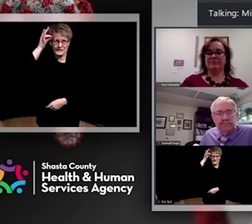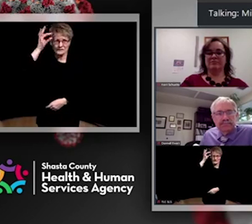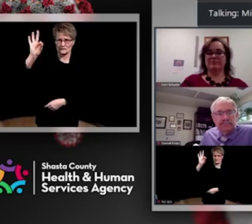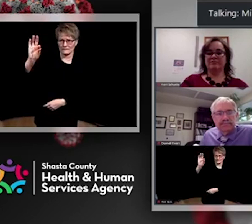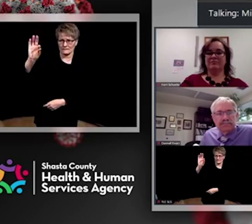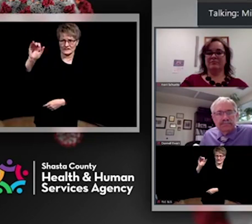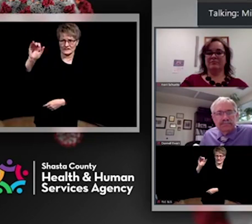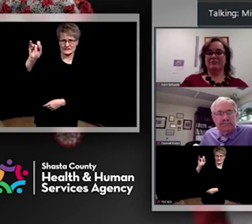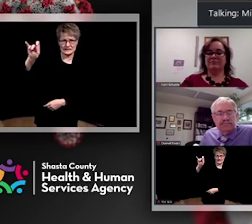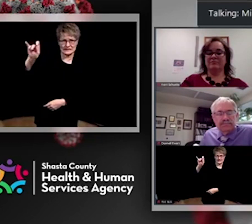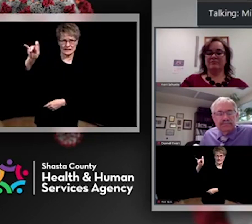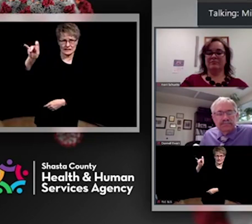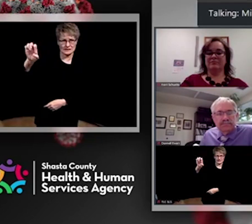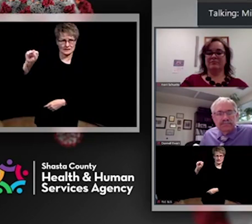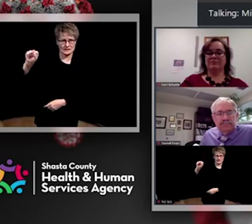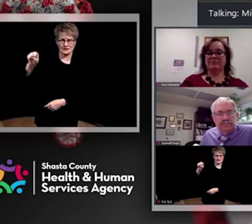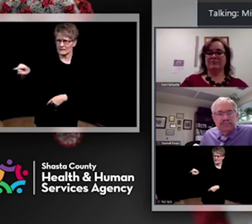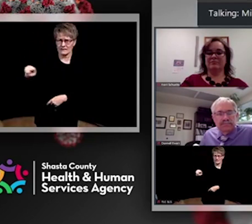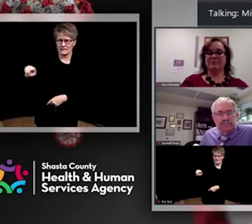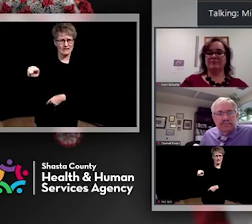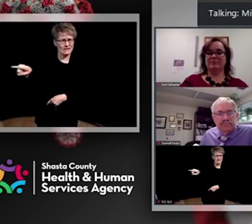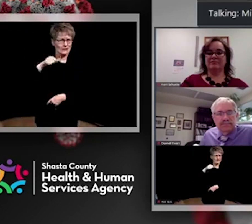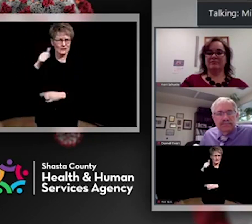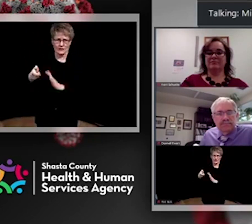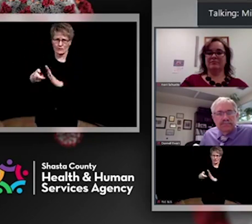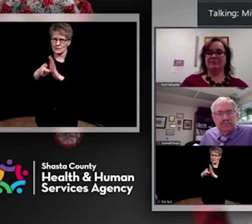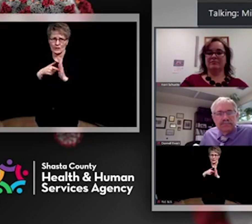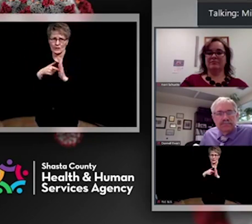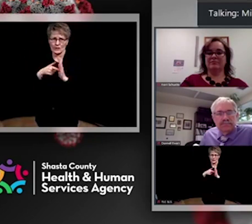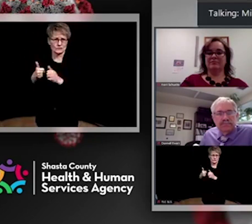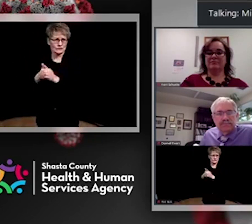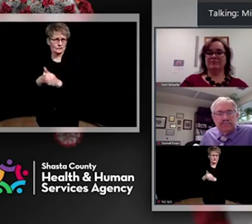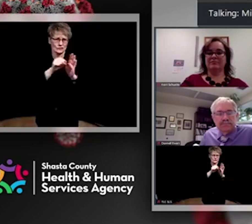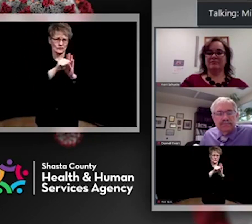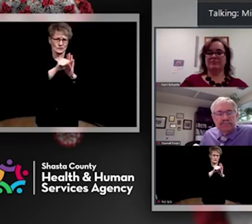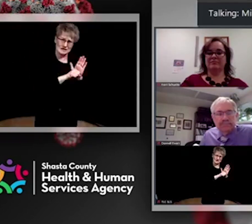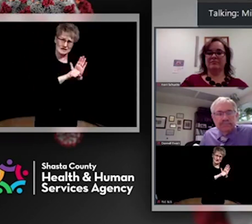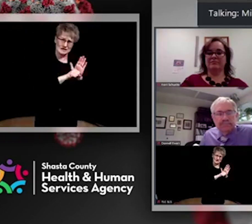Like I've been told that like federal workers, they don't necessarily have to wear masks. I mean,